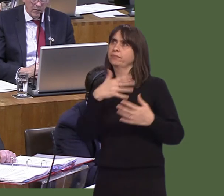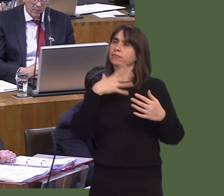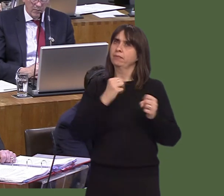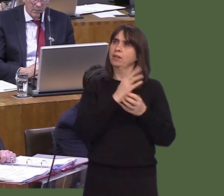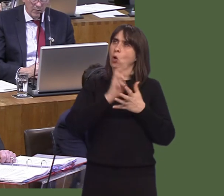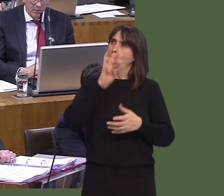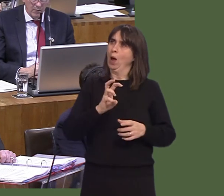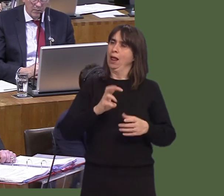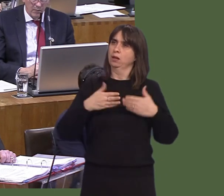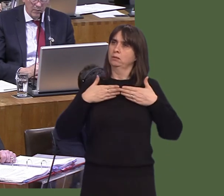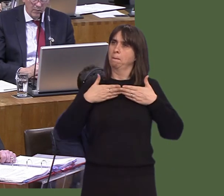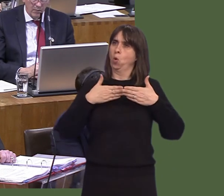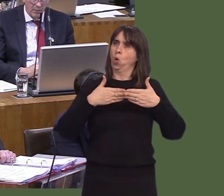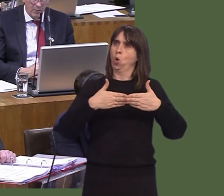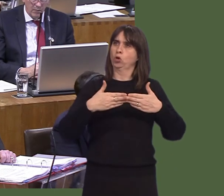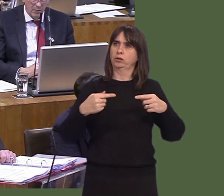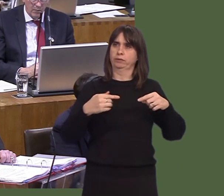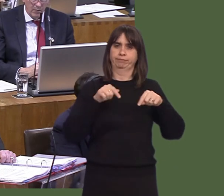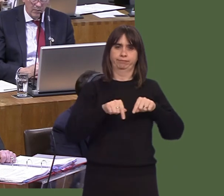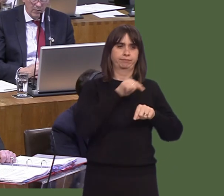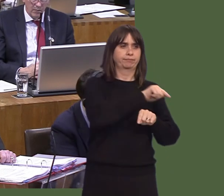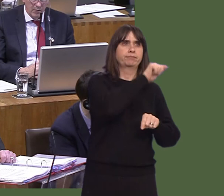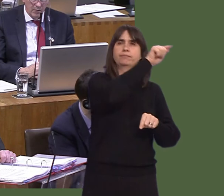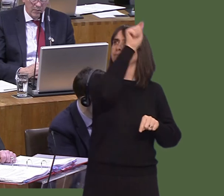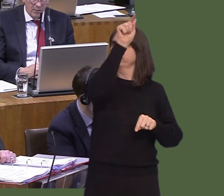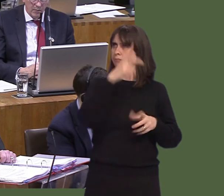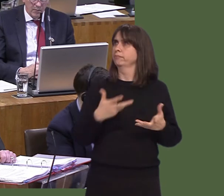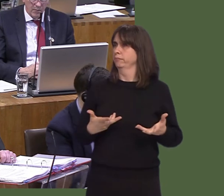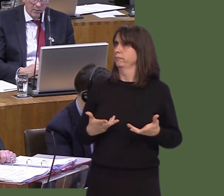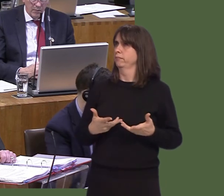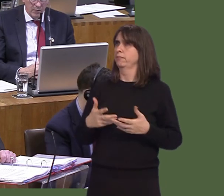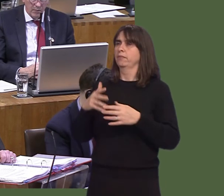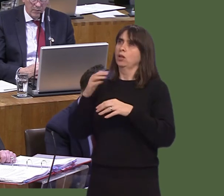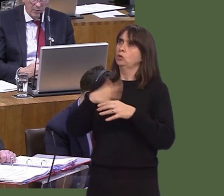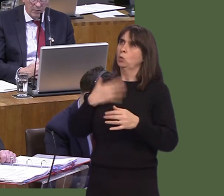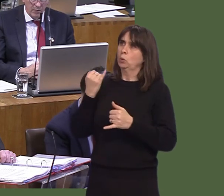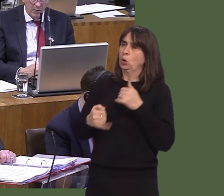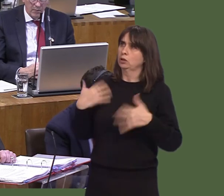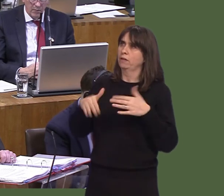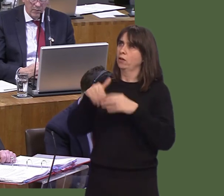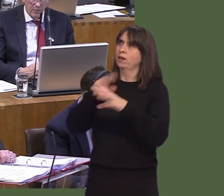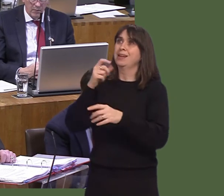There are other programmes that we have taken forward, but I can assure the Member